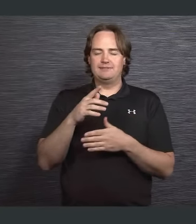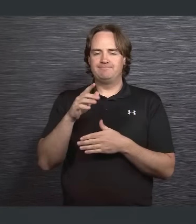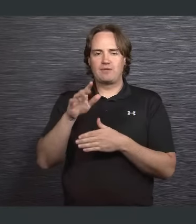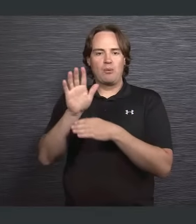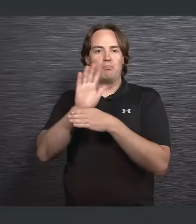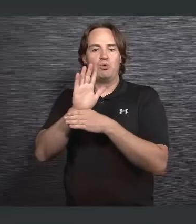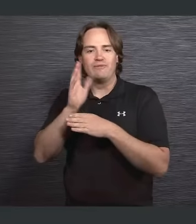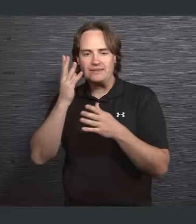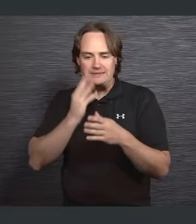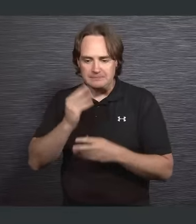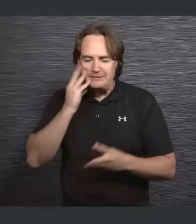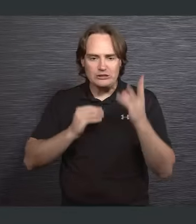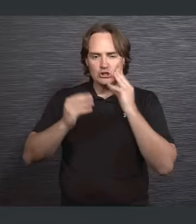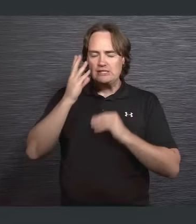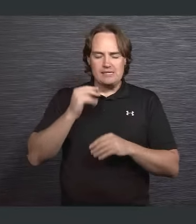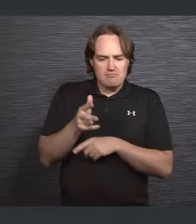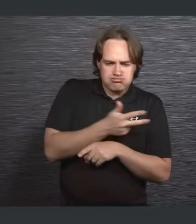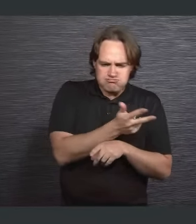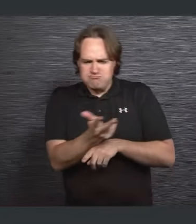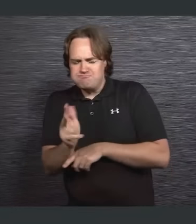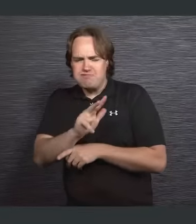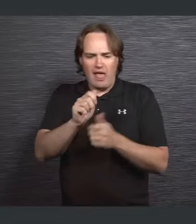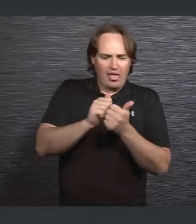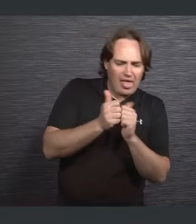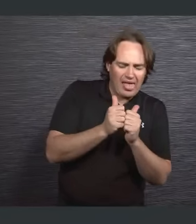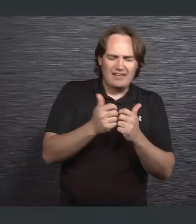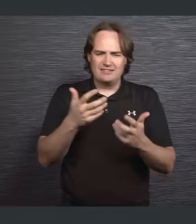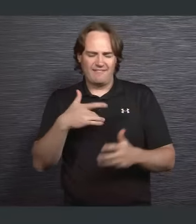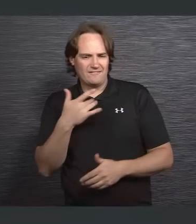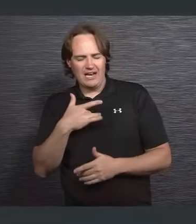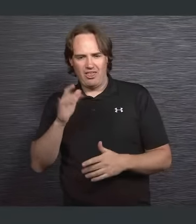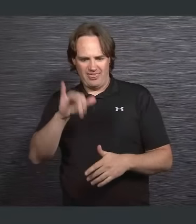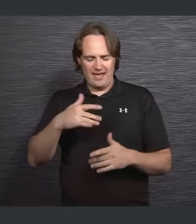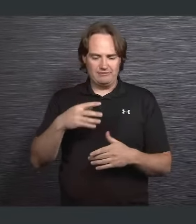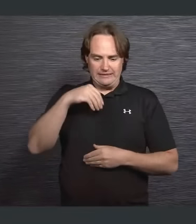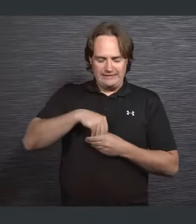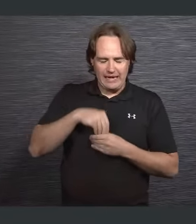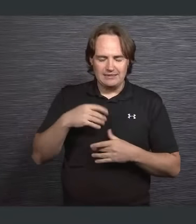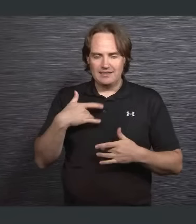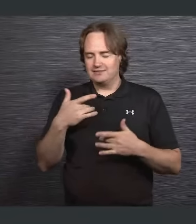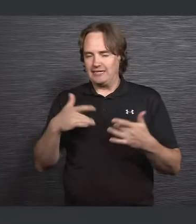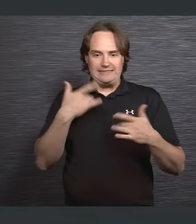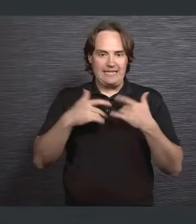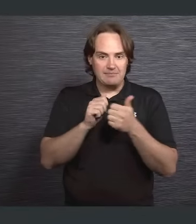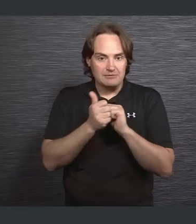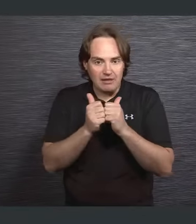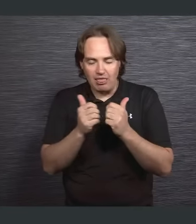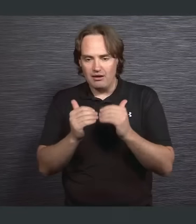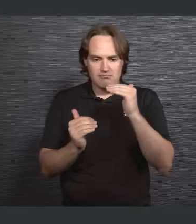elicits the same emotional ride that the gaming gives you and also racing gives you. And for PlayStation, we really wanted